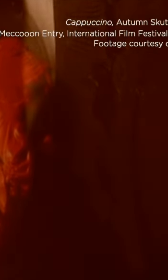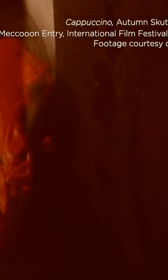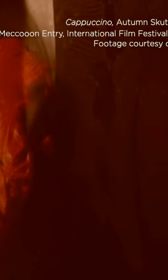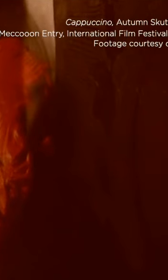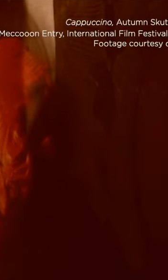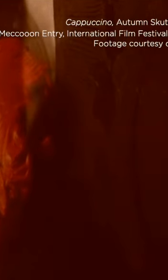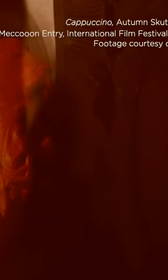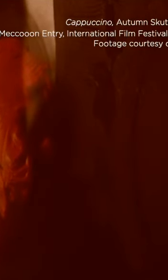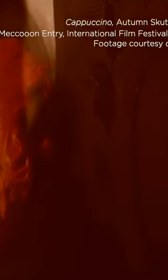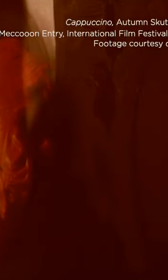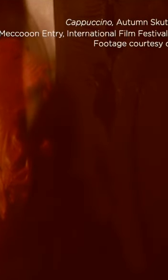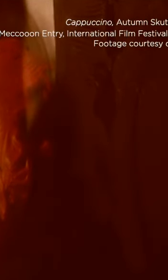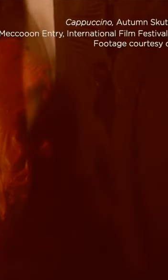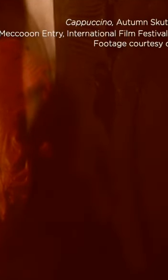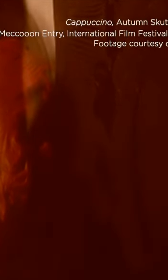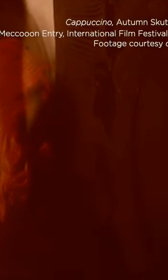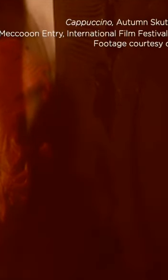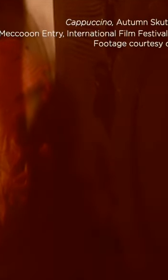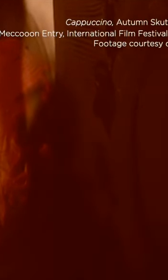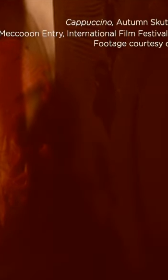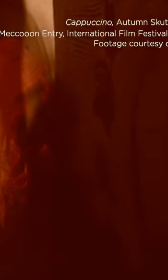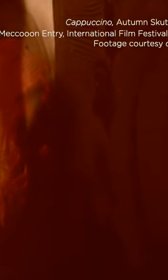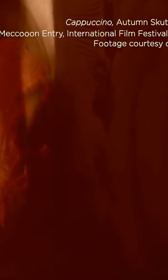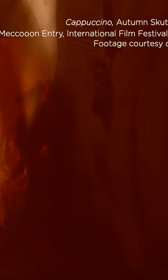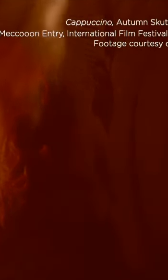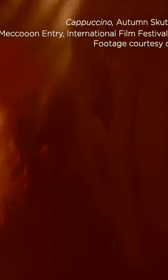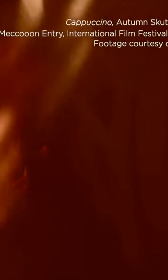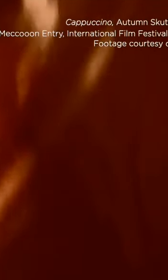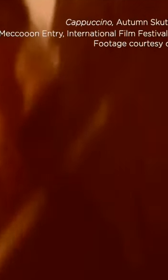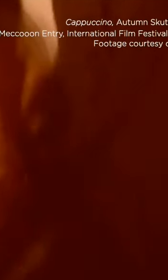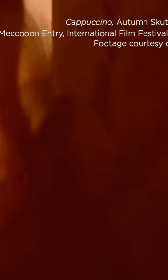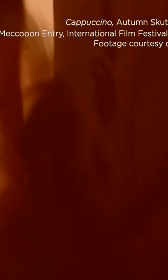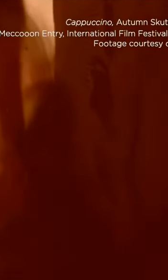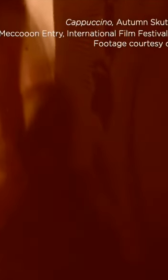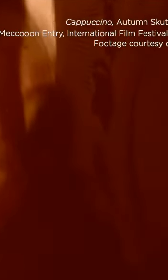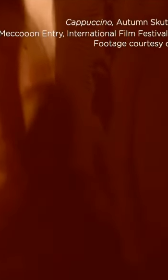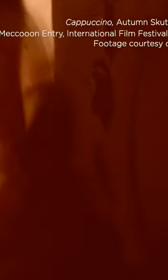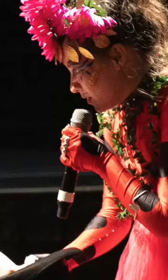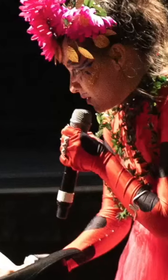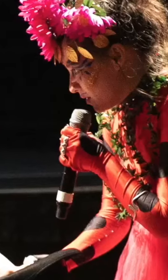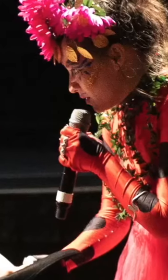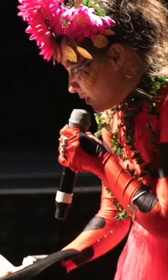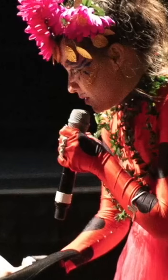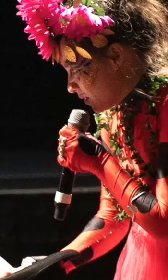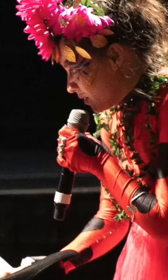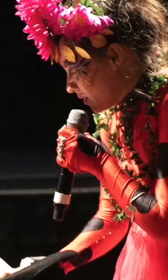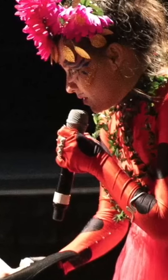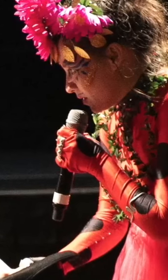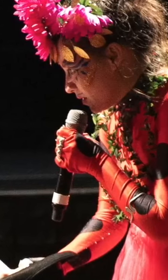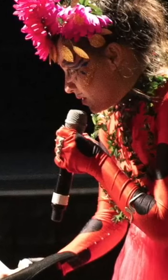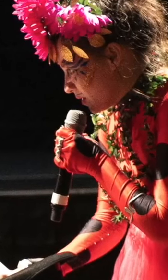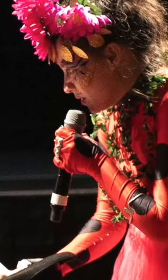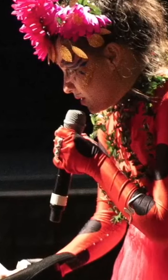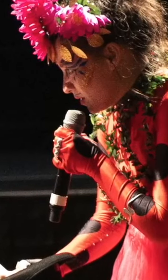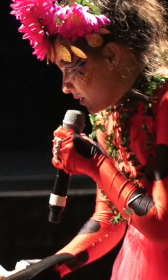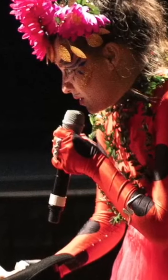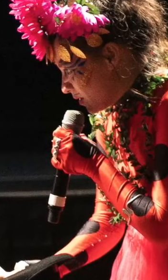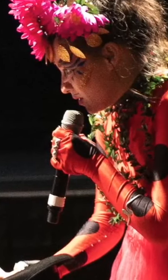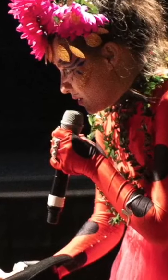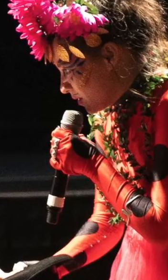youth arts leadership and mentoring, visual arts and performance. Since 2006, Autumn has worked with Crossroad Arts.